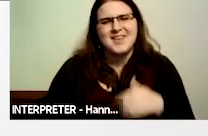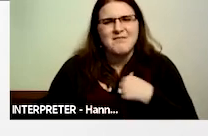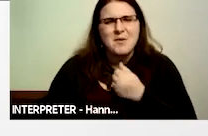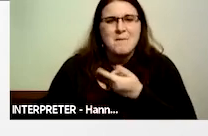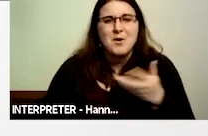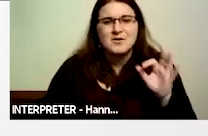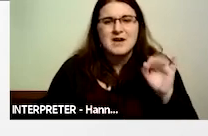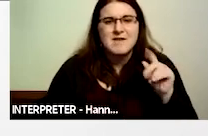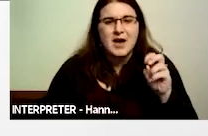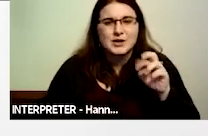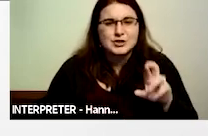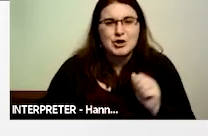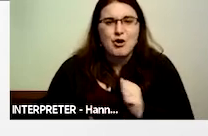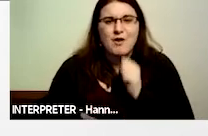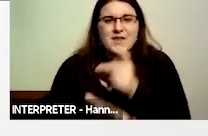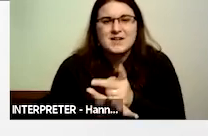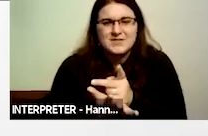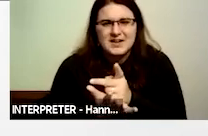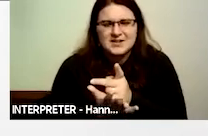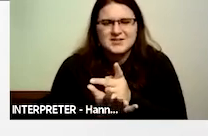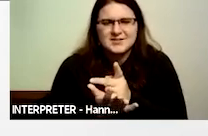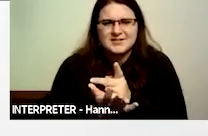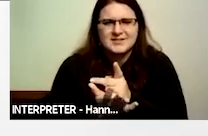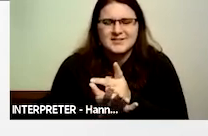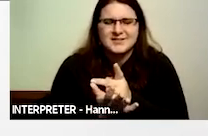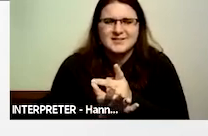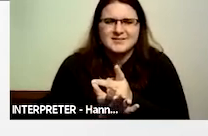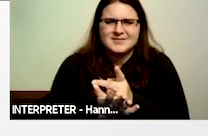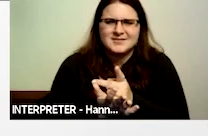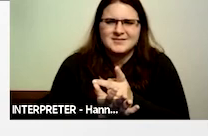Ben Woelk: They did it may and they tried to make it do the mile,